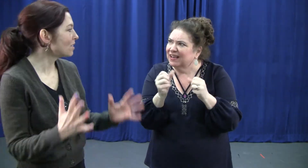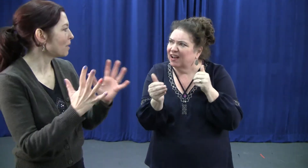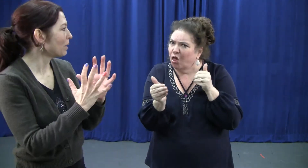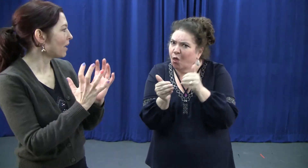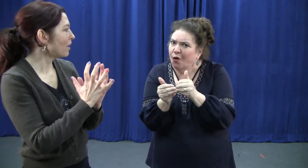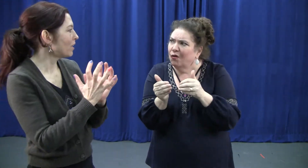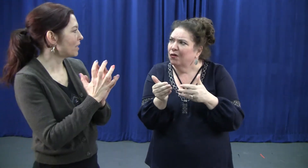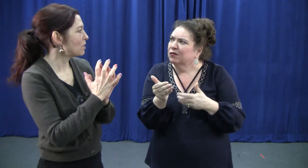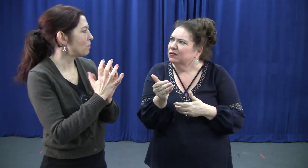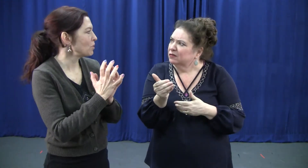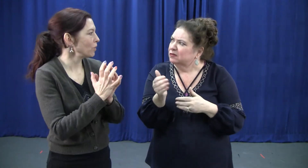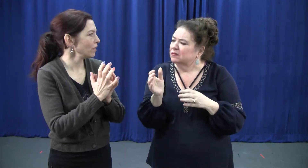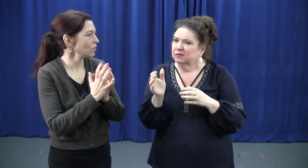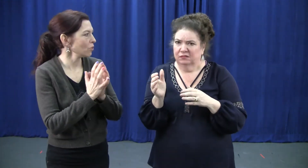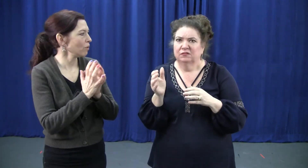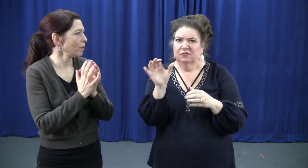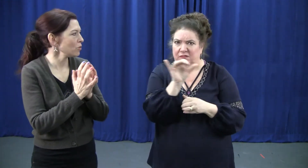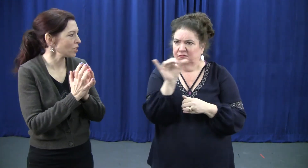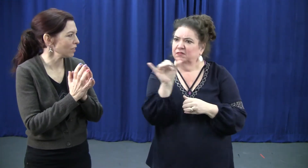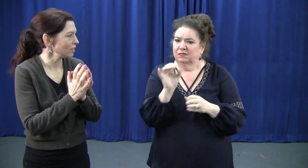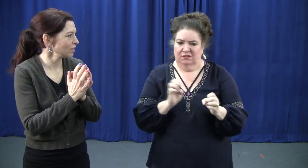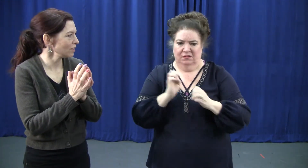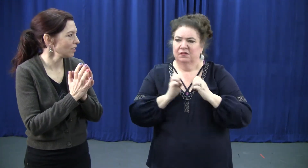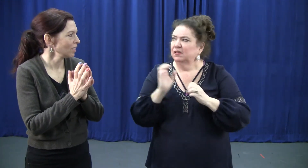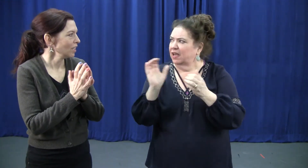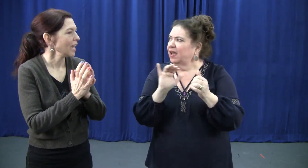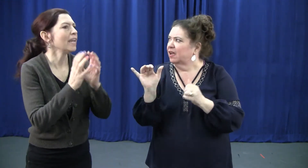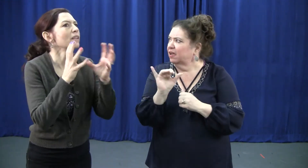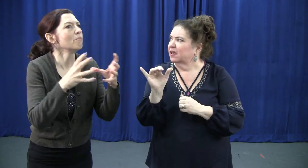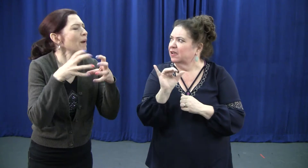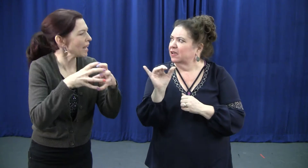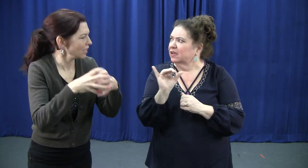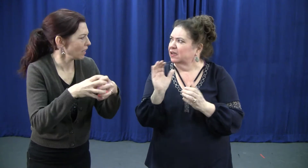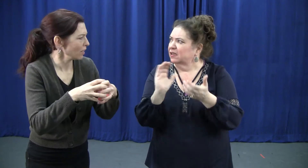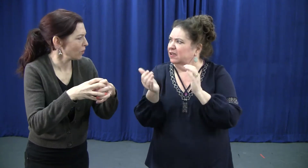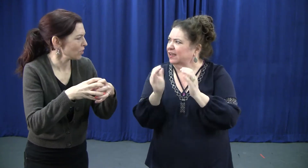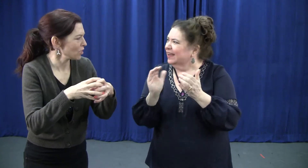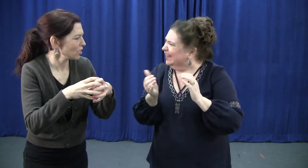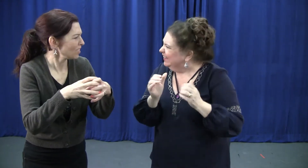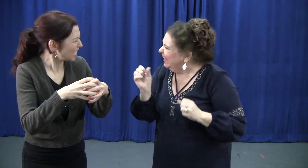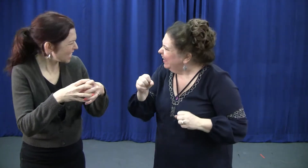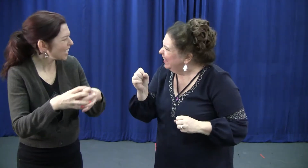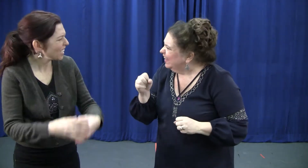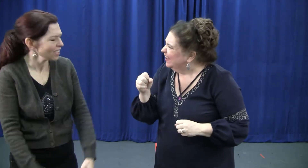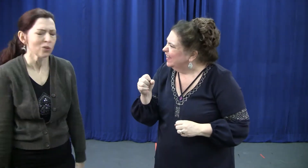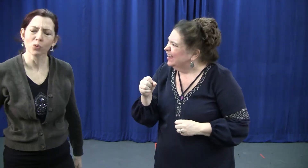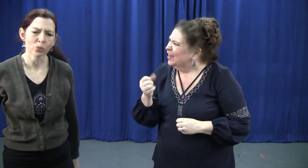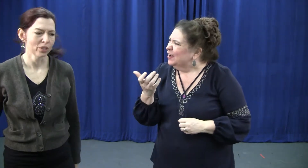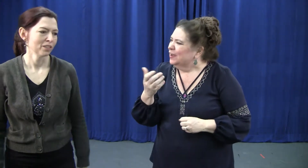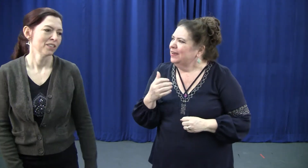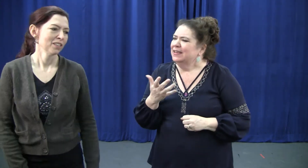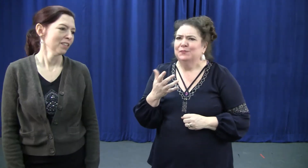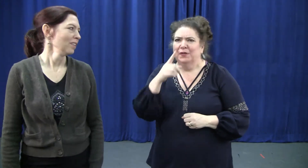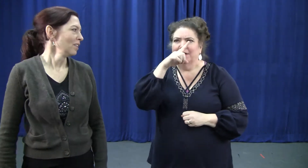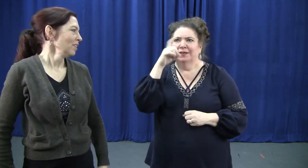similarities between the two emotions. (Luane) In body language, yes it is a surprise because